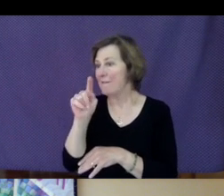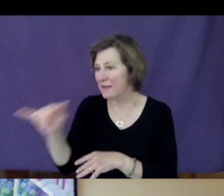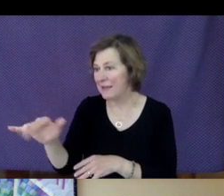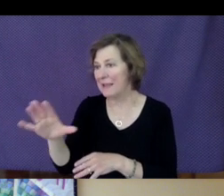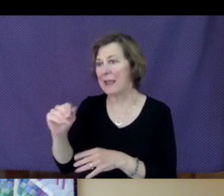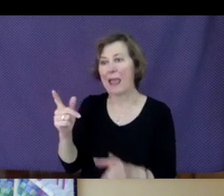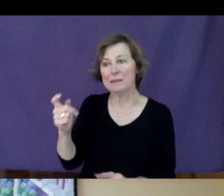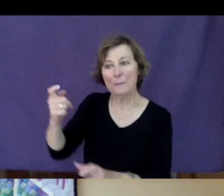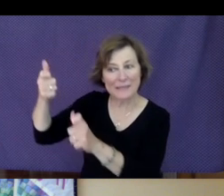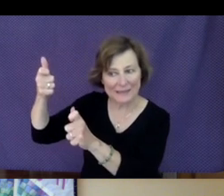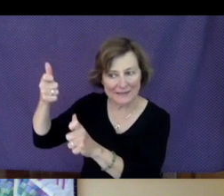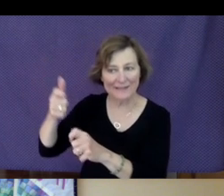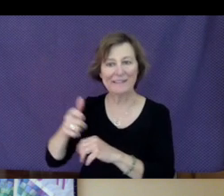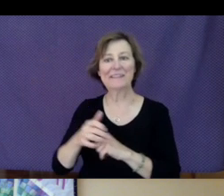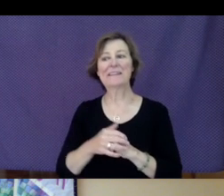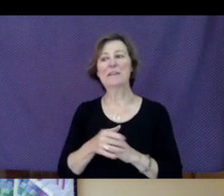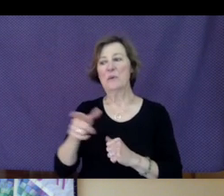You have begun to understand sociology